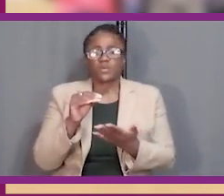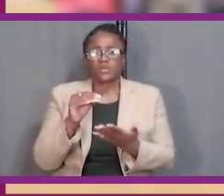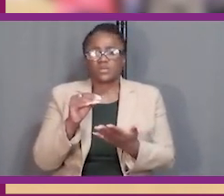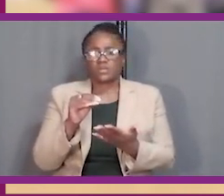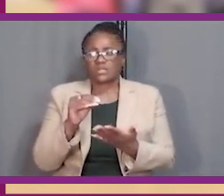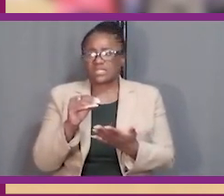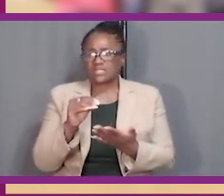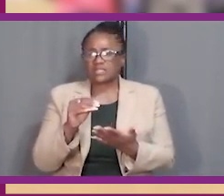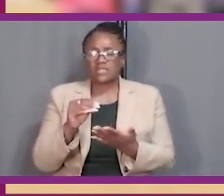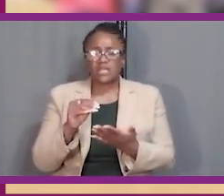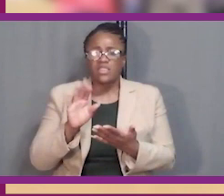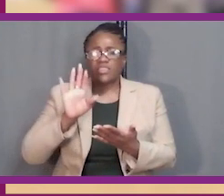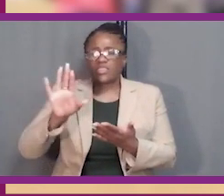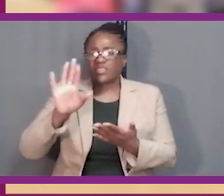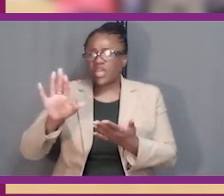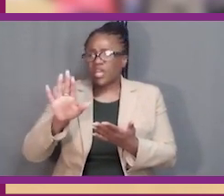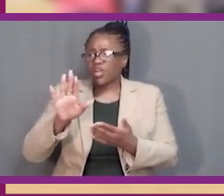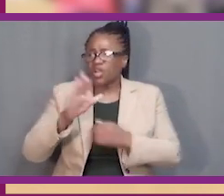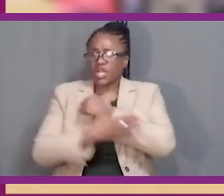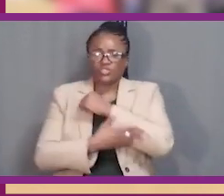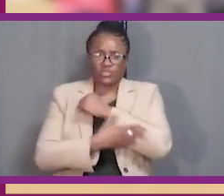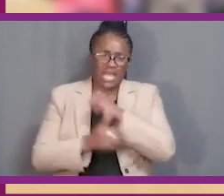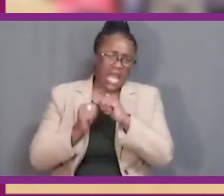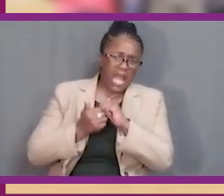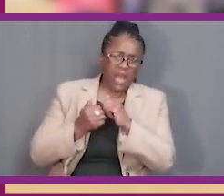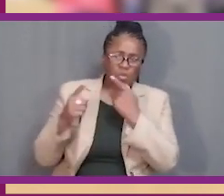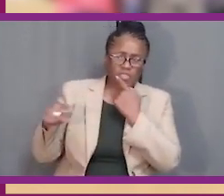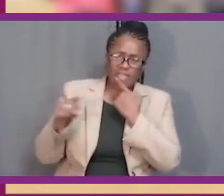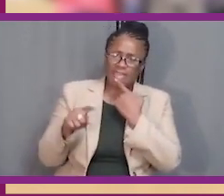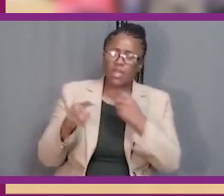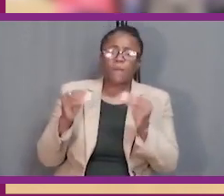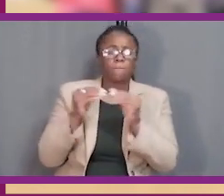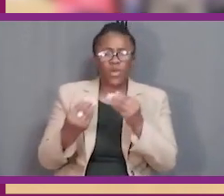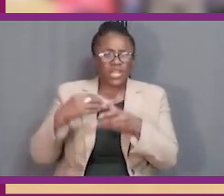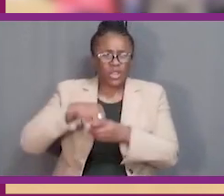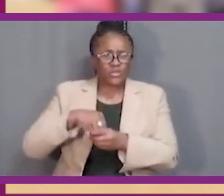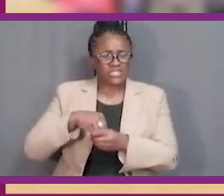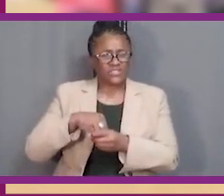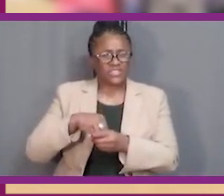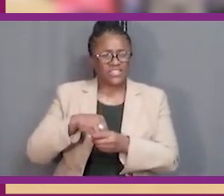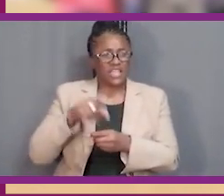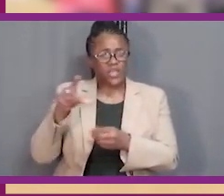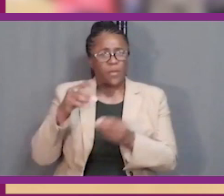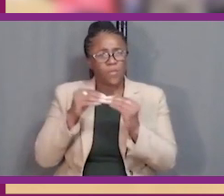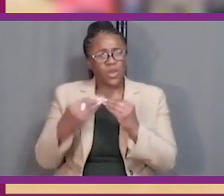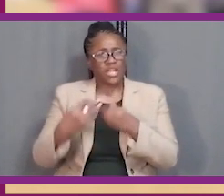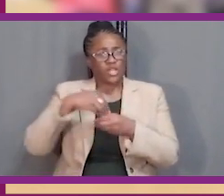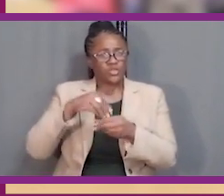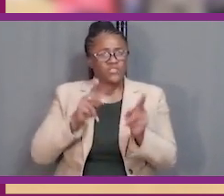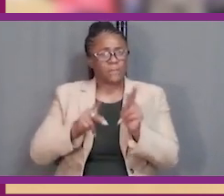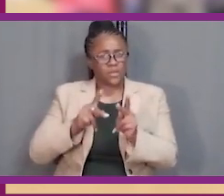are inclusive of persons with disabilities, their policies, how they ensure, for example, persons